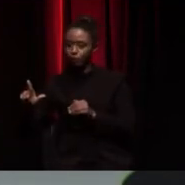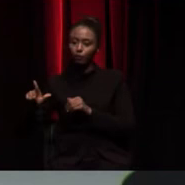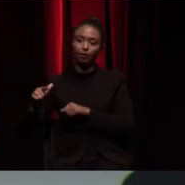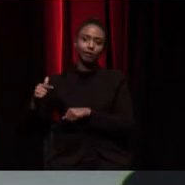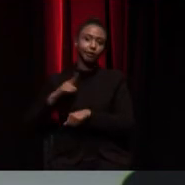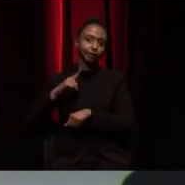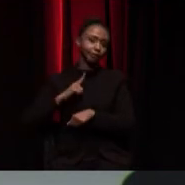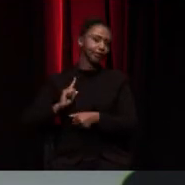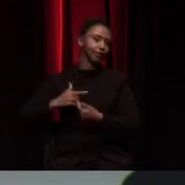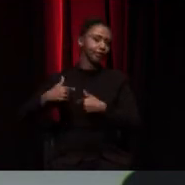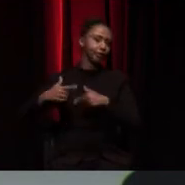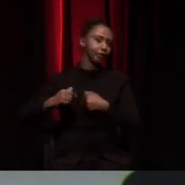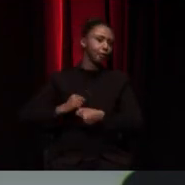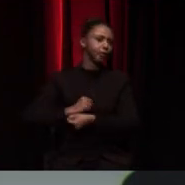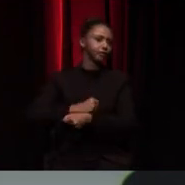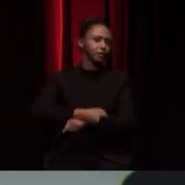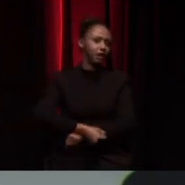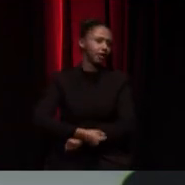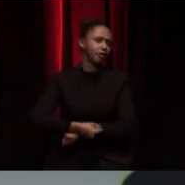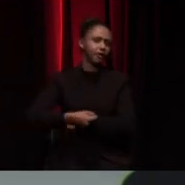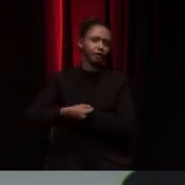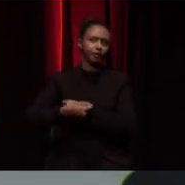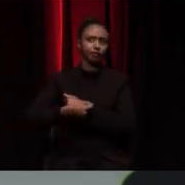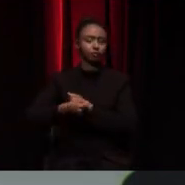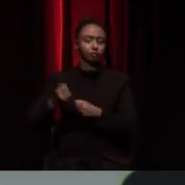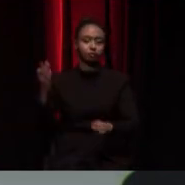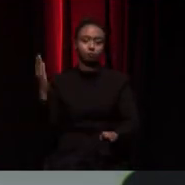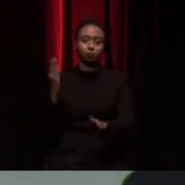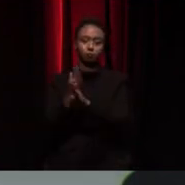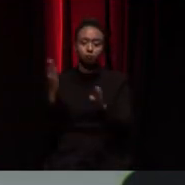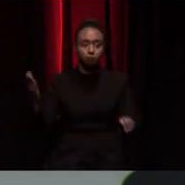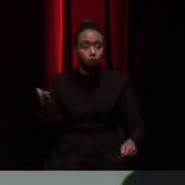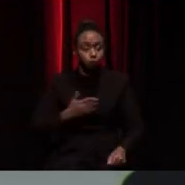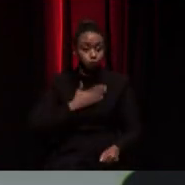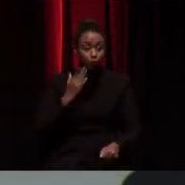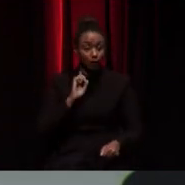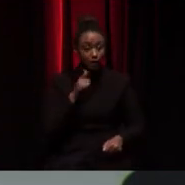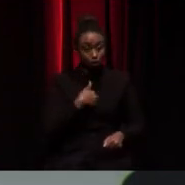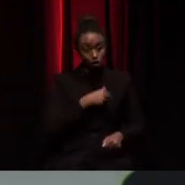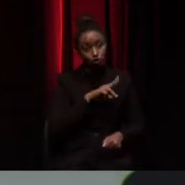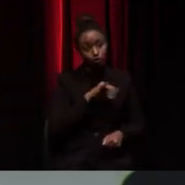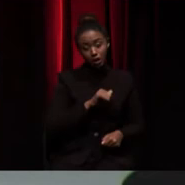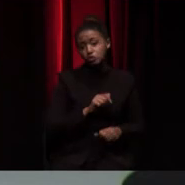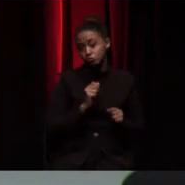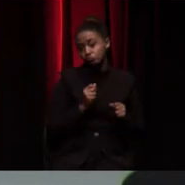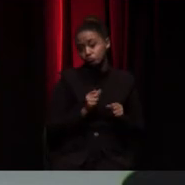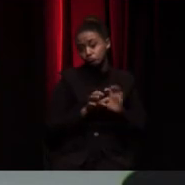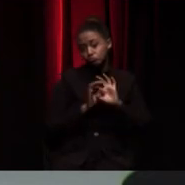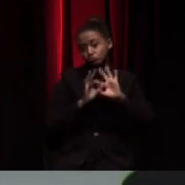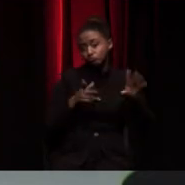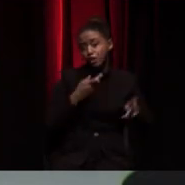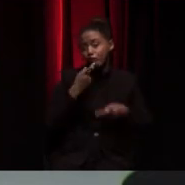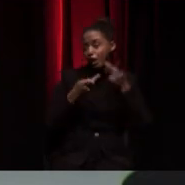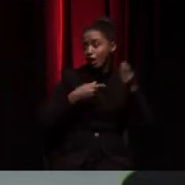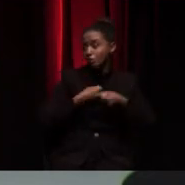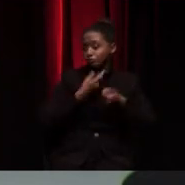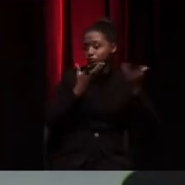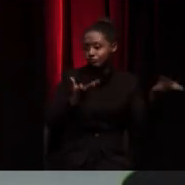and we as Vice had to talk about that at Vice we could do it. We would talk about that within the Creators Project,